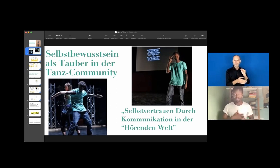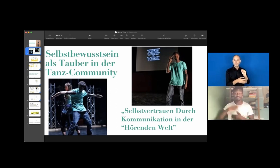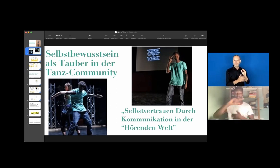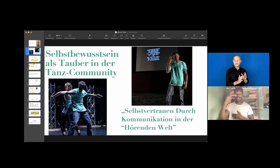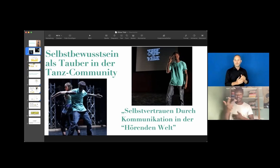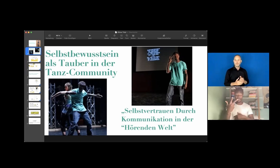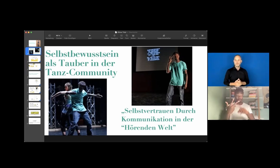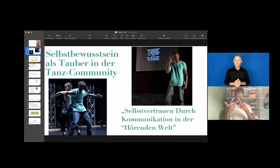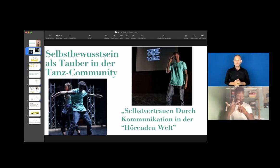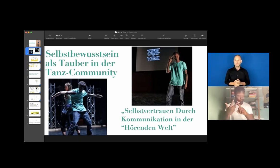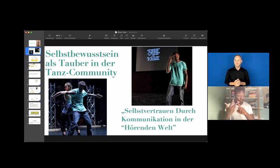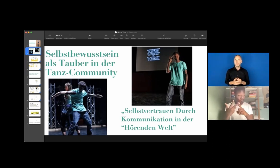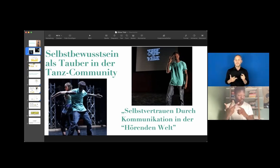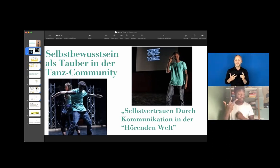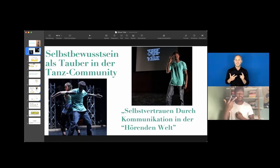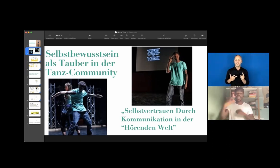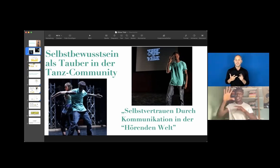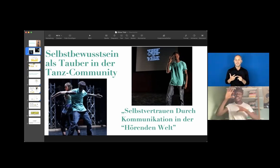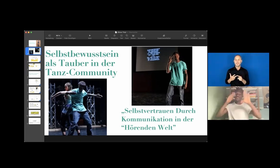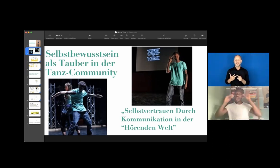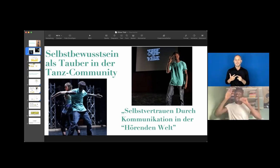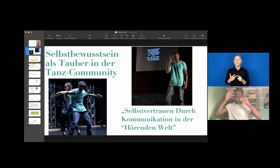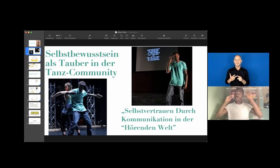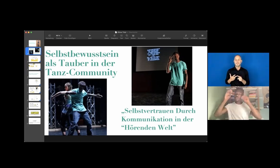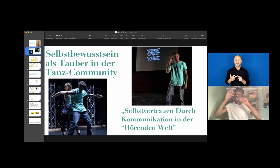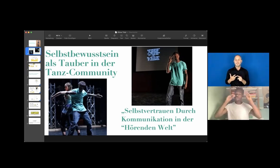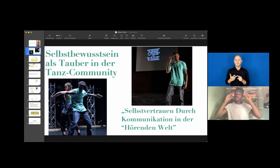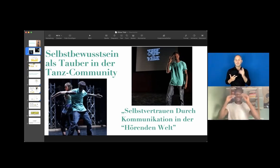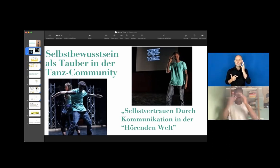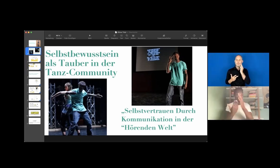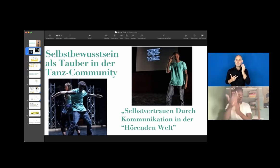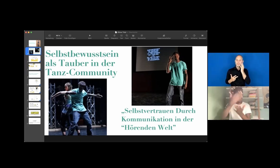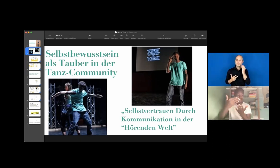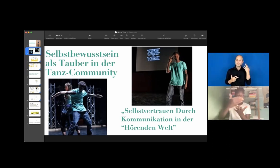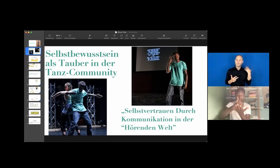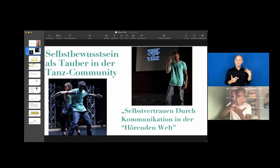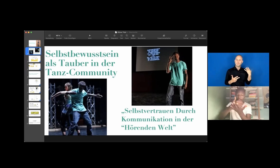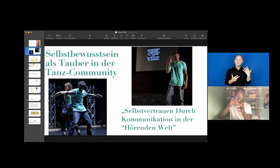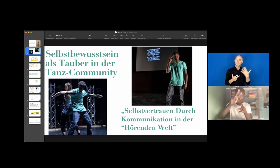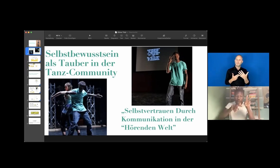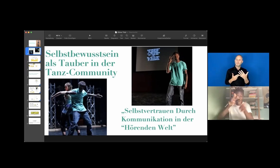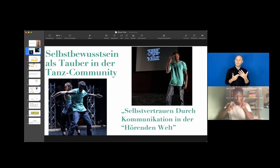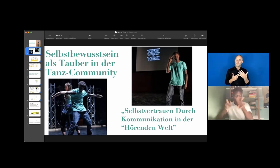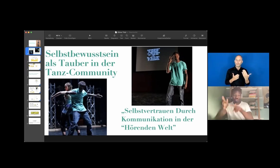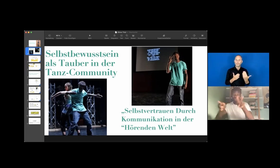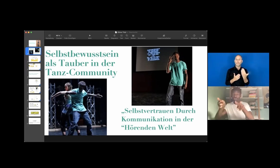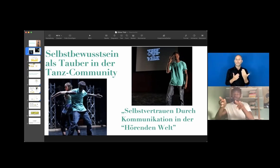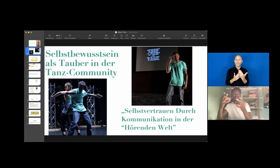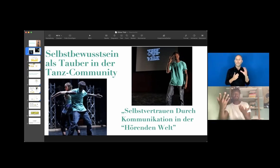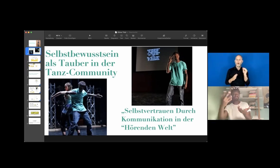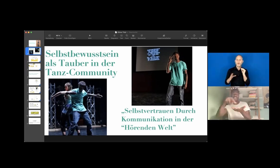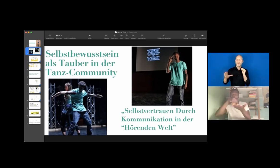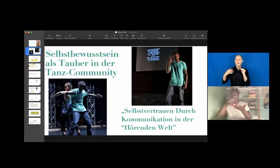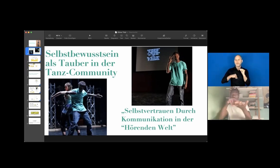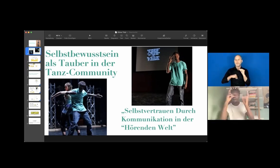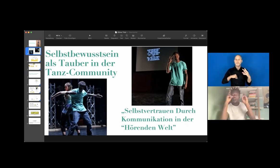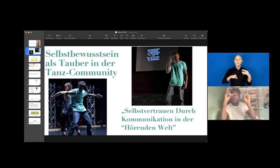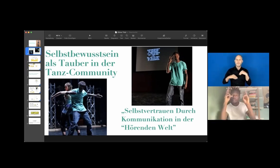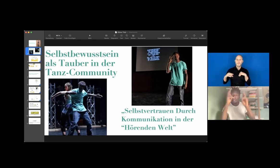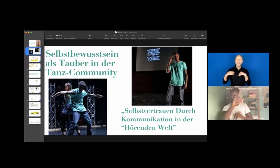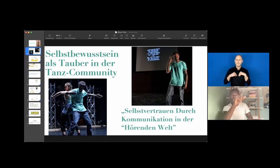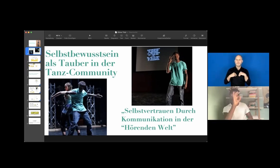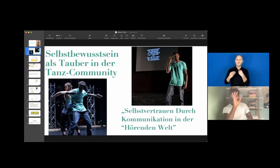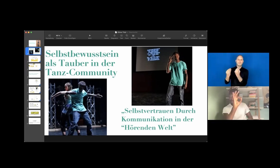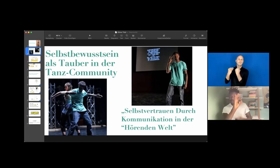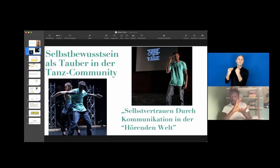All sorts of styles, contemporary styles, whatever I would find a workshop, I would join.